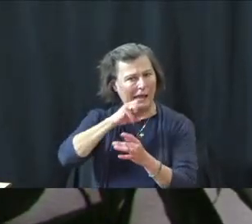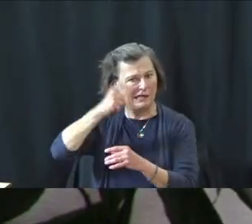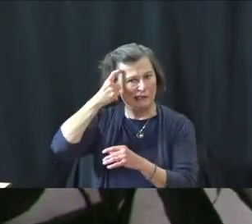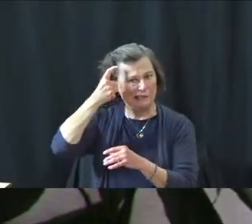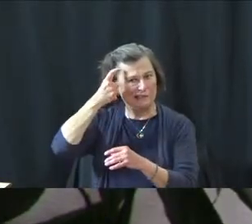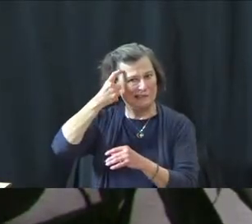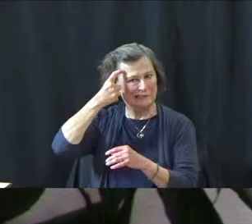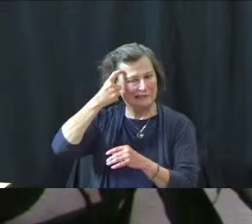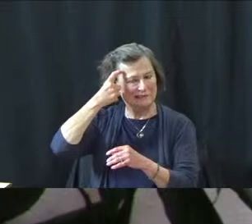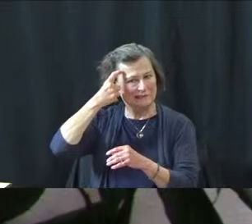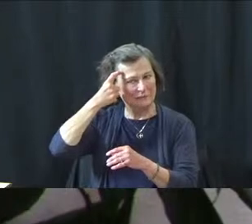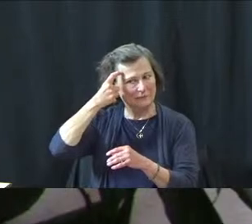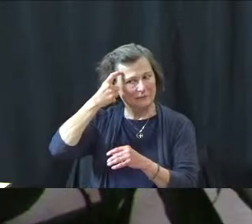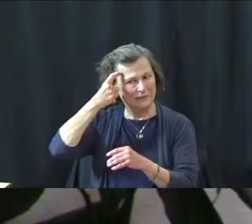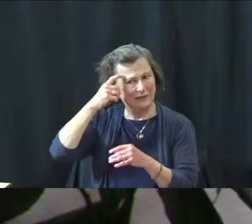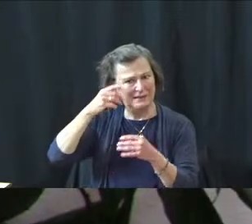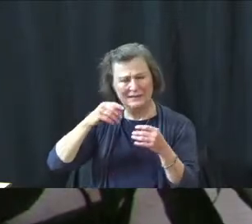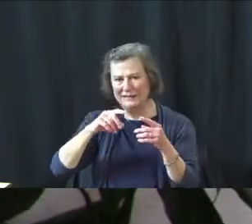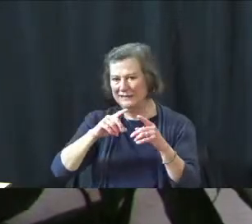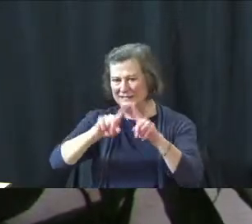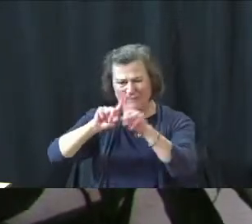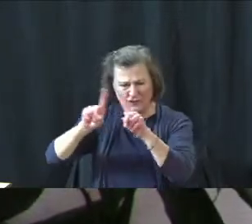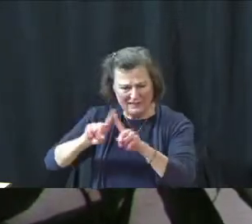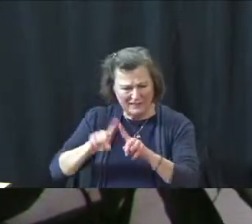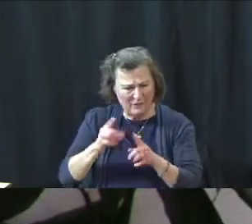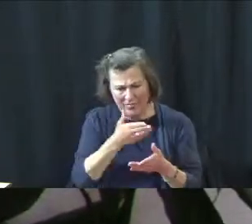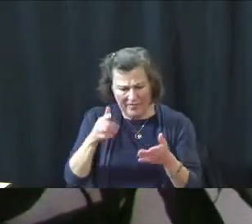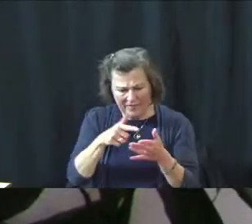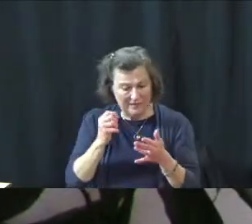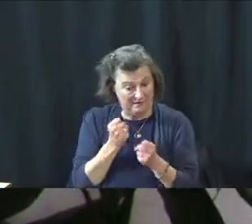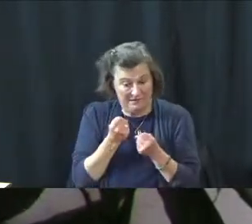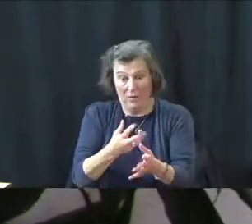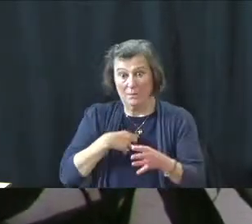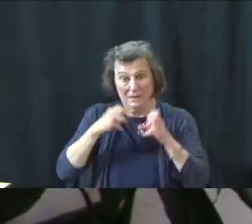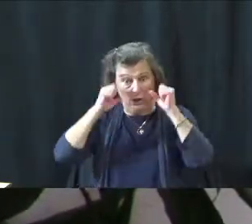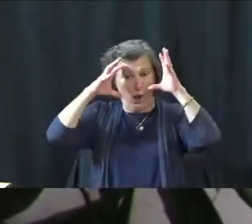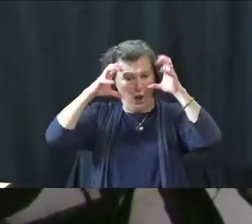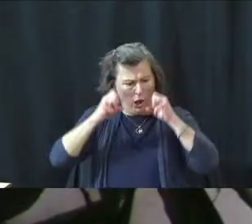Despite all the gizmos that strike me with awe,